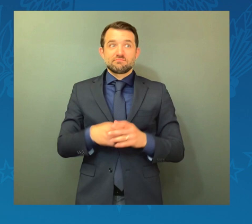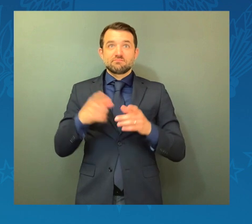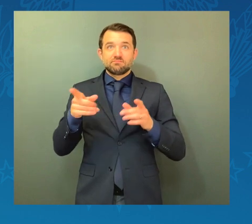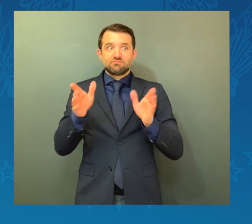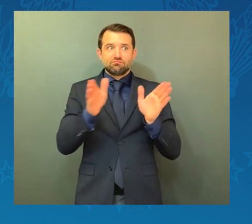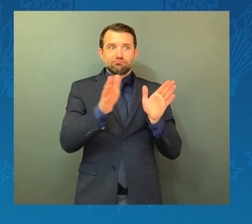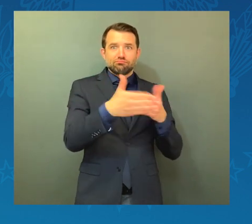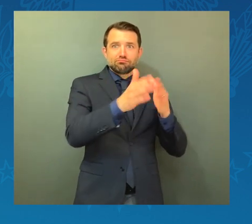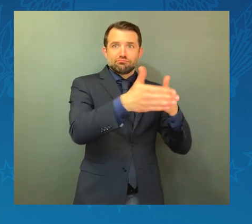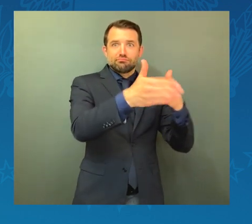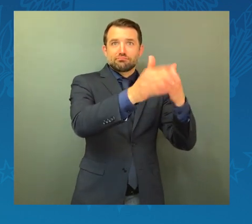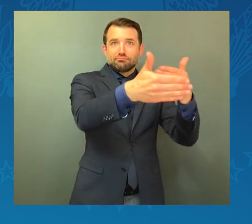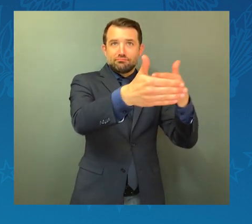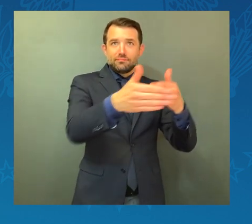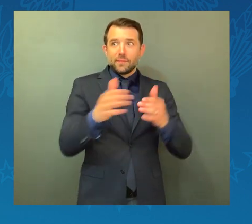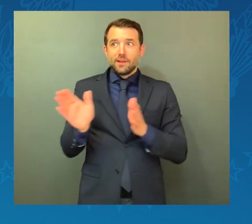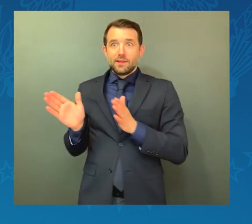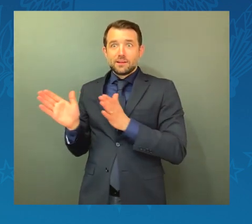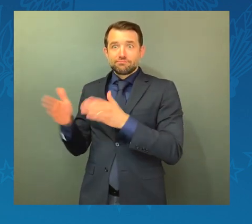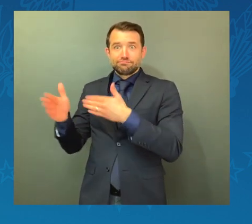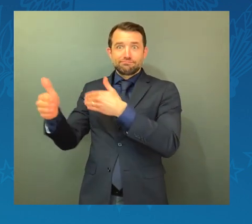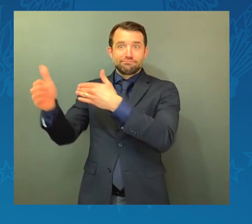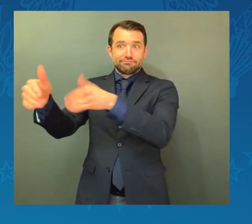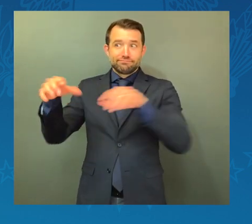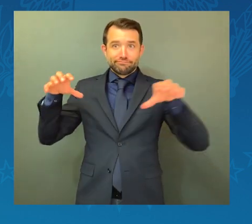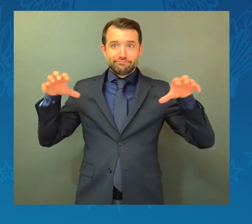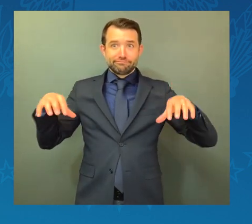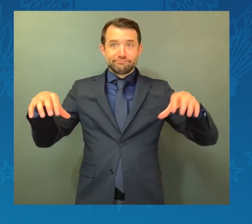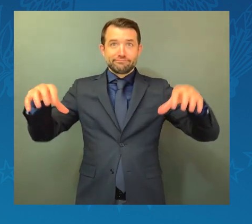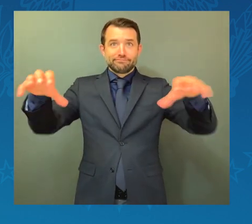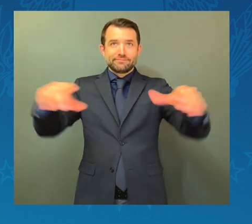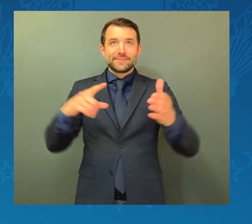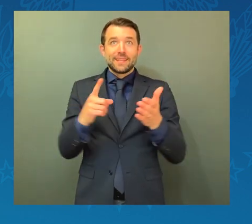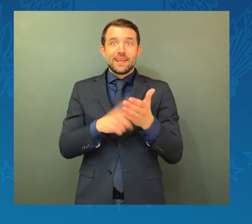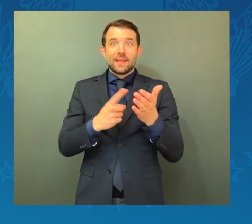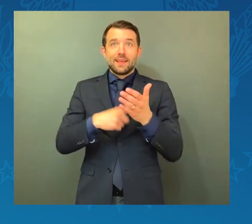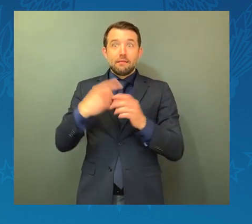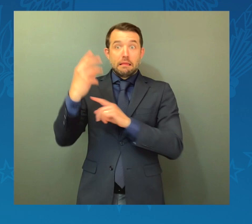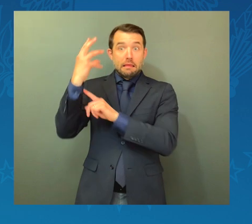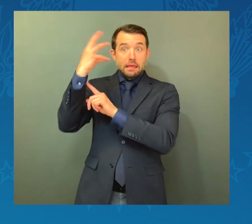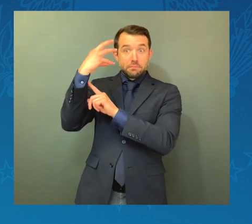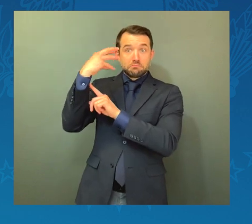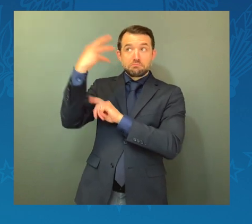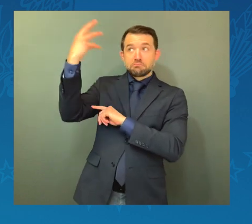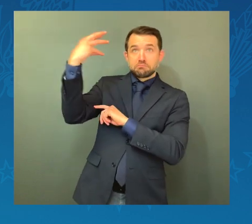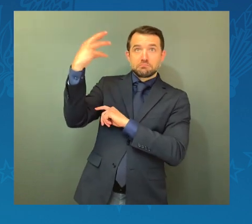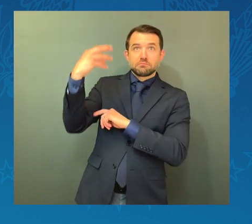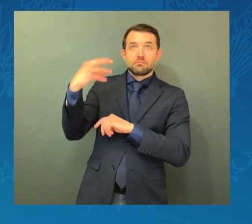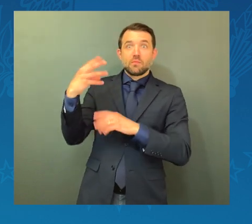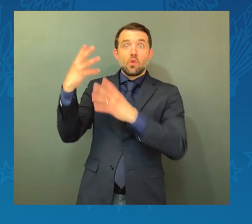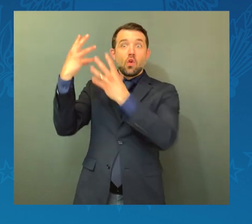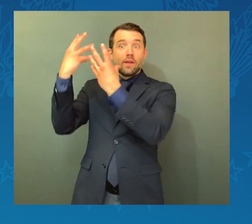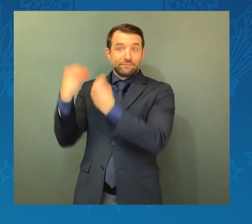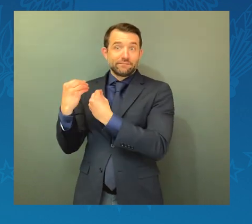sometimes when the camera is on, sometimes when the cameras are off -- and he is the same person always.